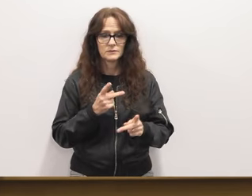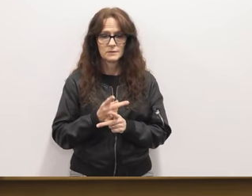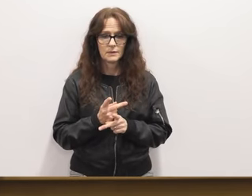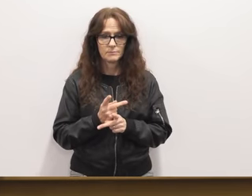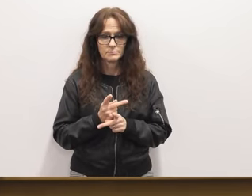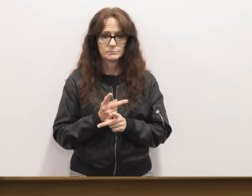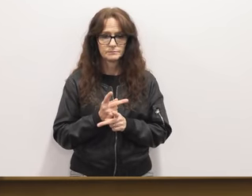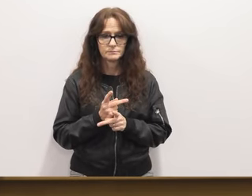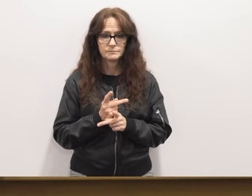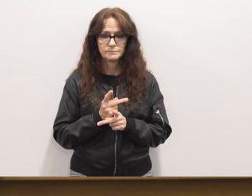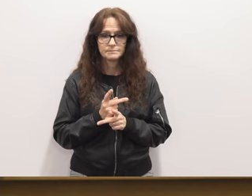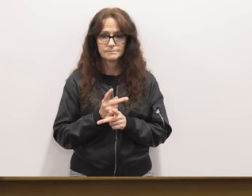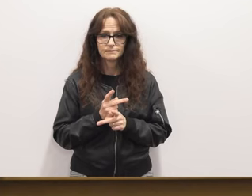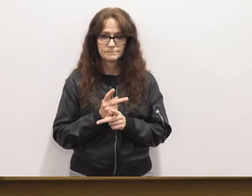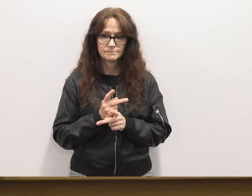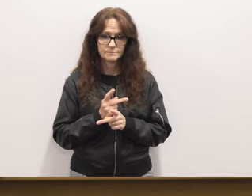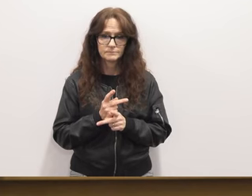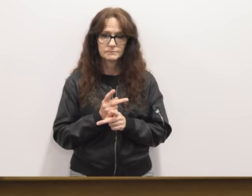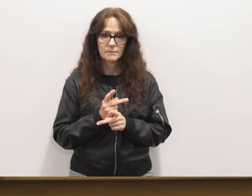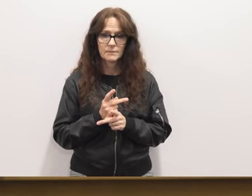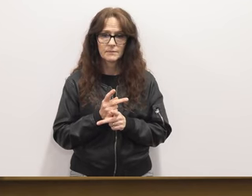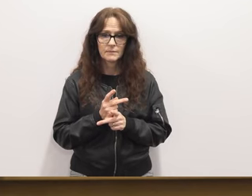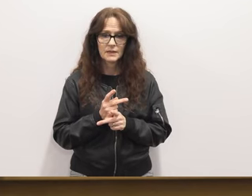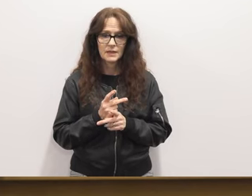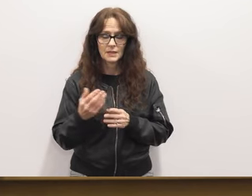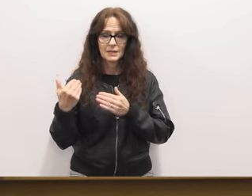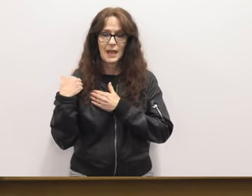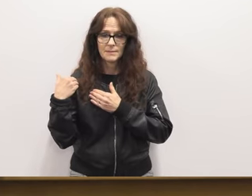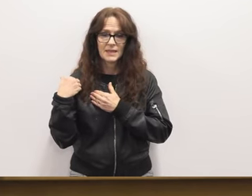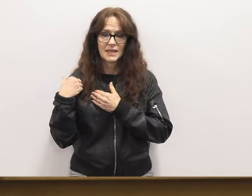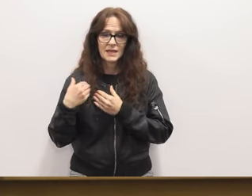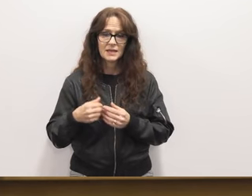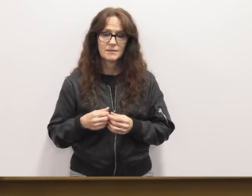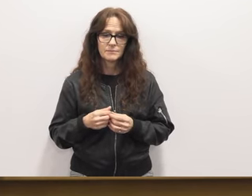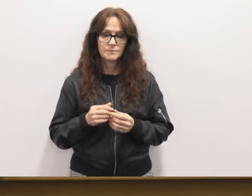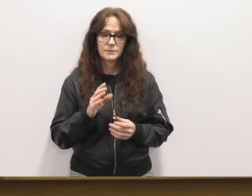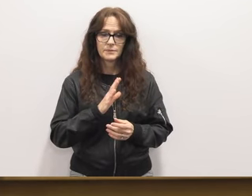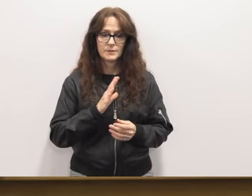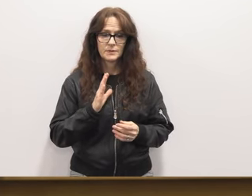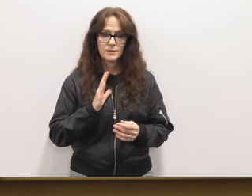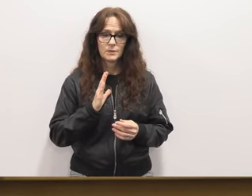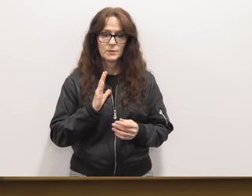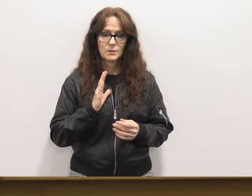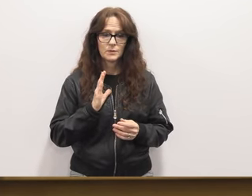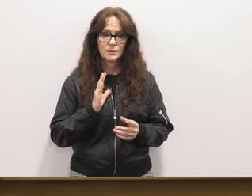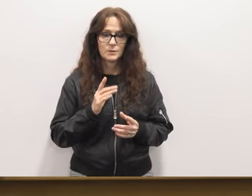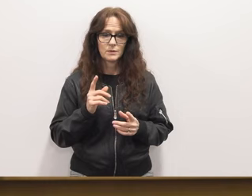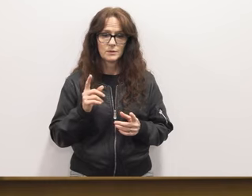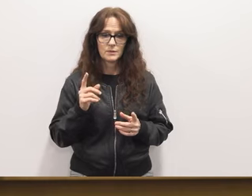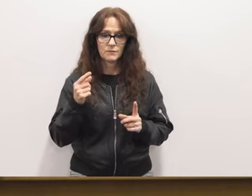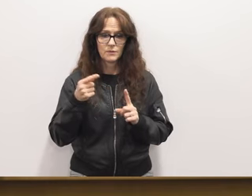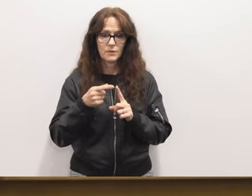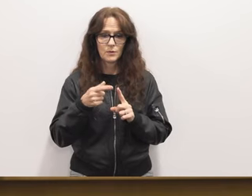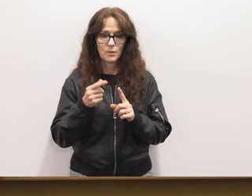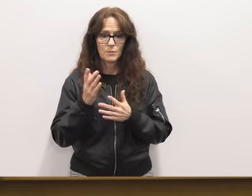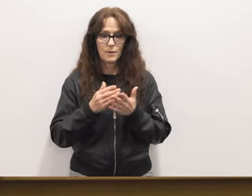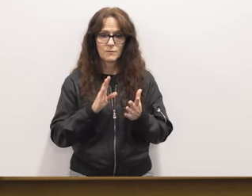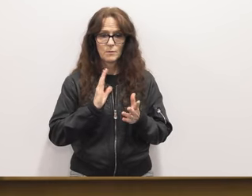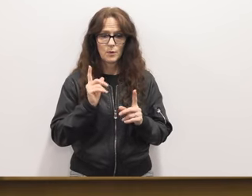accountability to our board, to that goal if it was a part of our board goals.